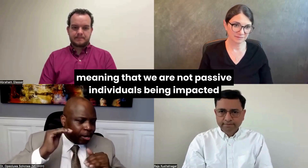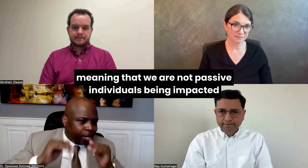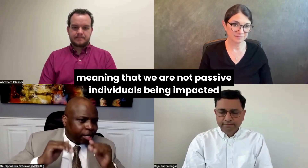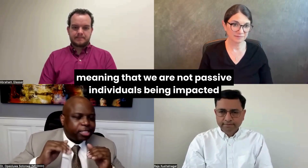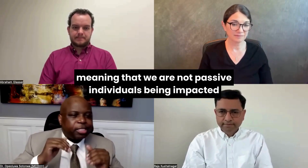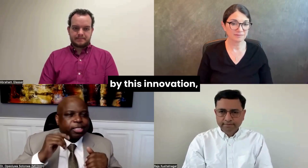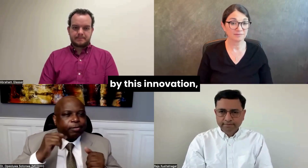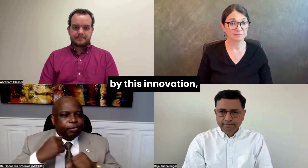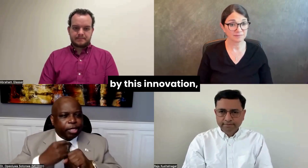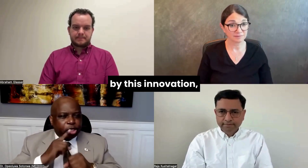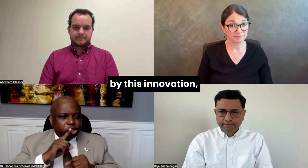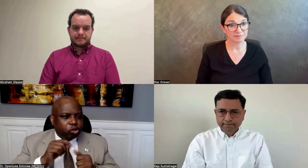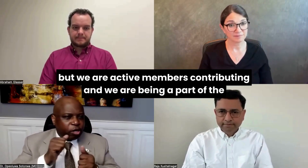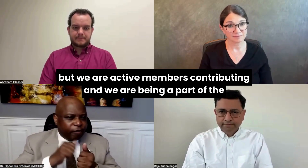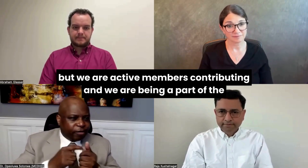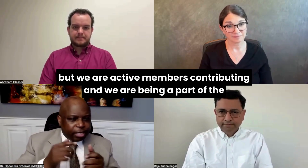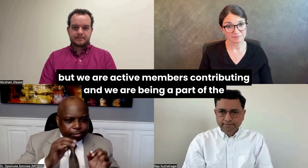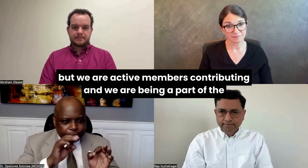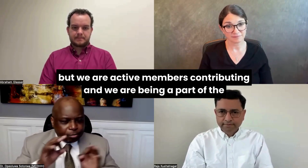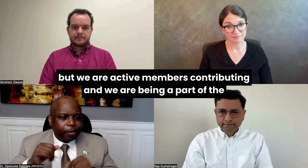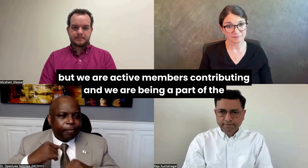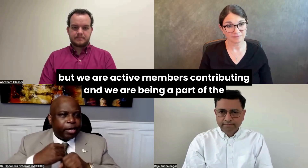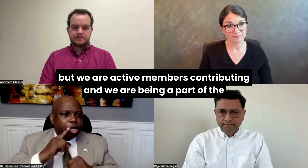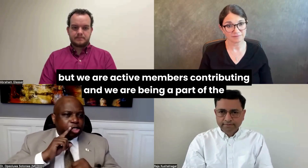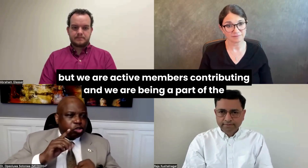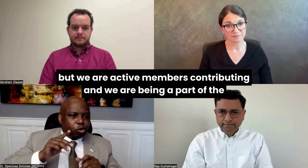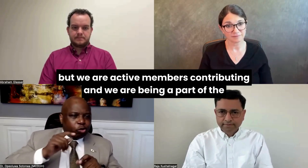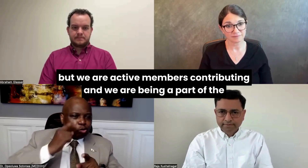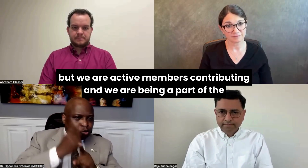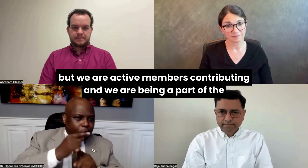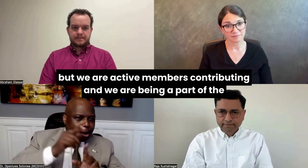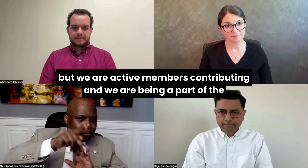but we are active members contributing and we are being a part of the